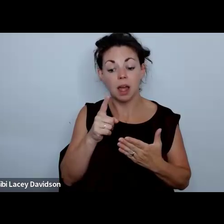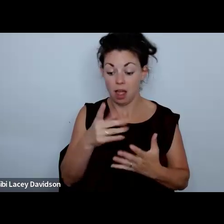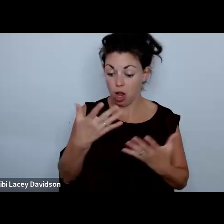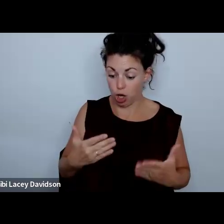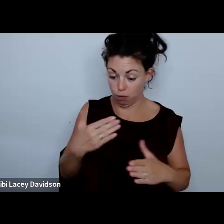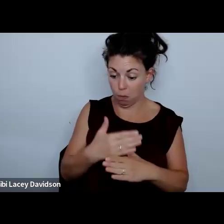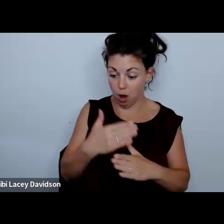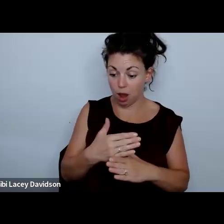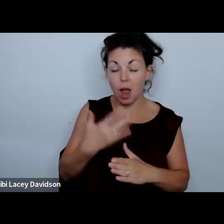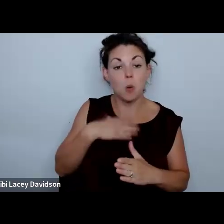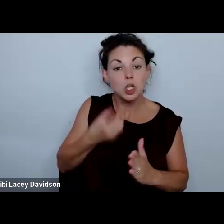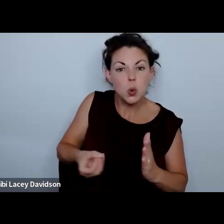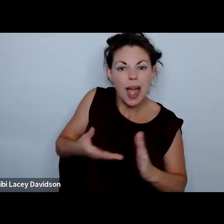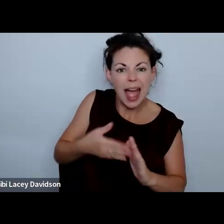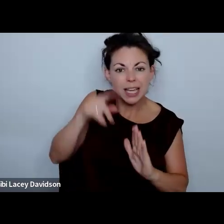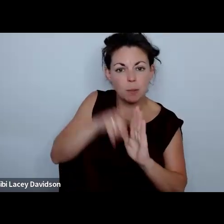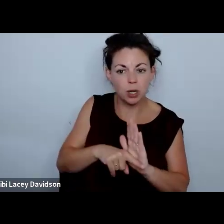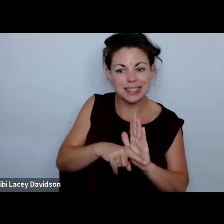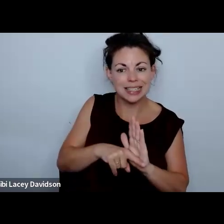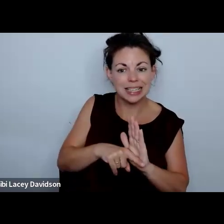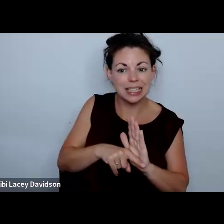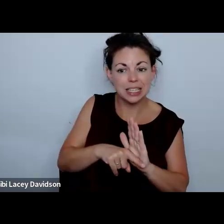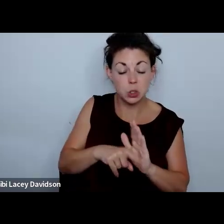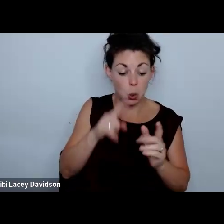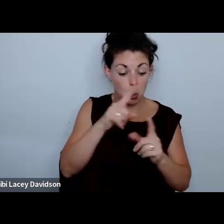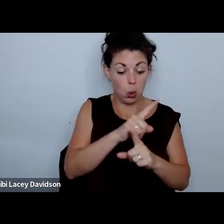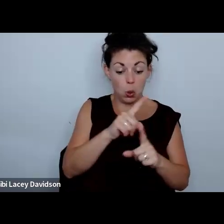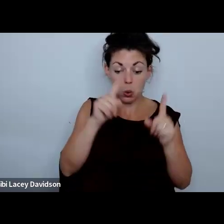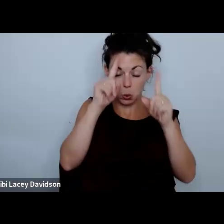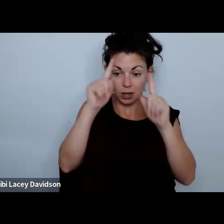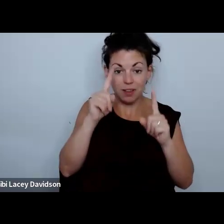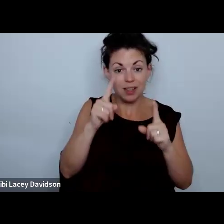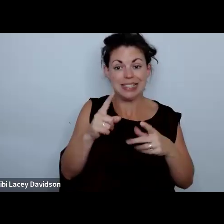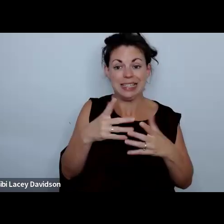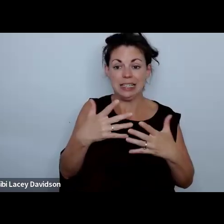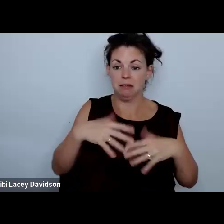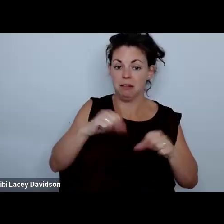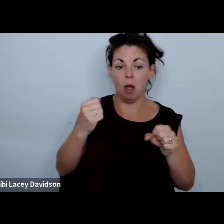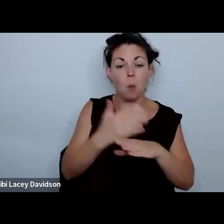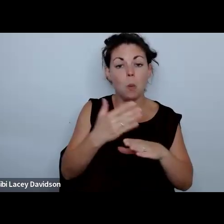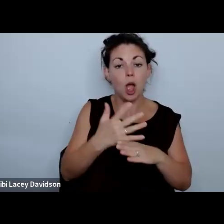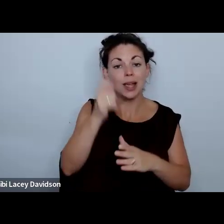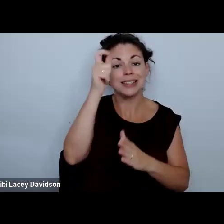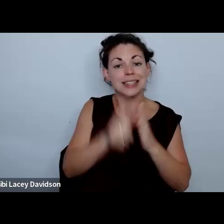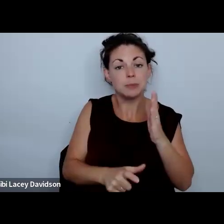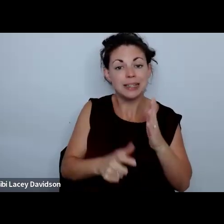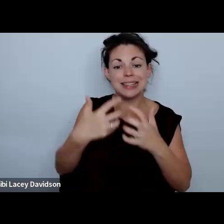doing the same technology training that I had received as a student as the trainer. So as part of the Disabled